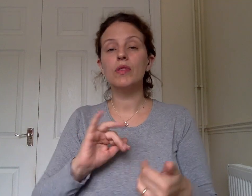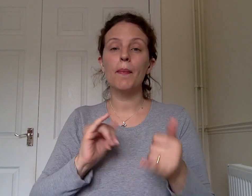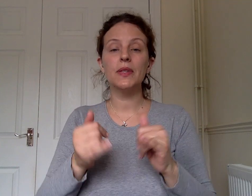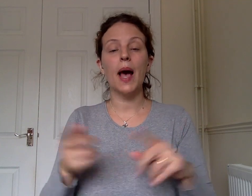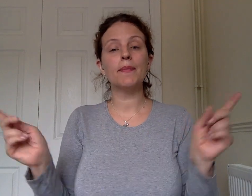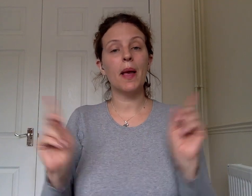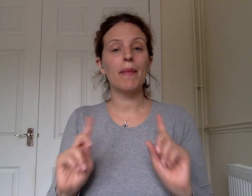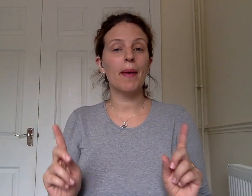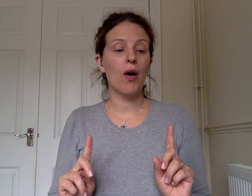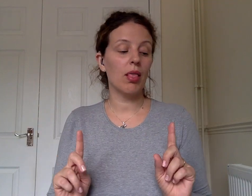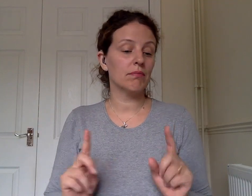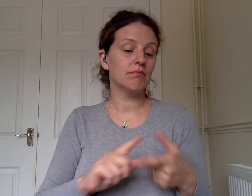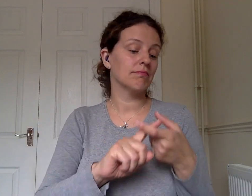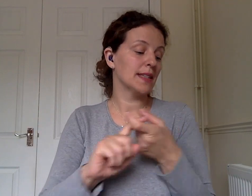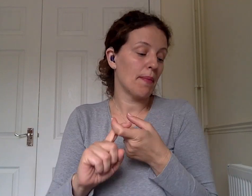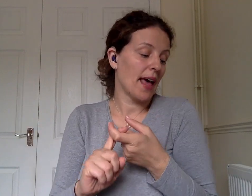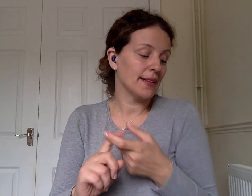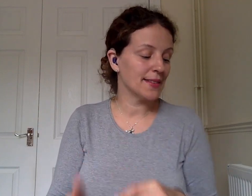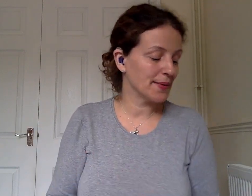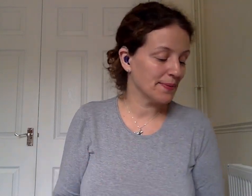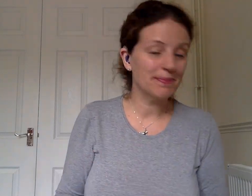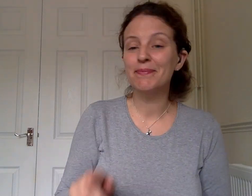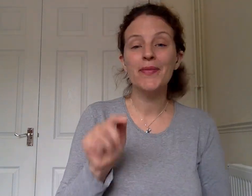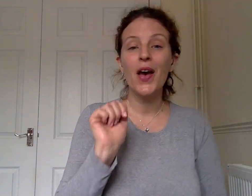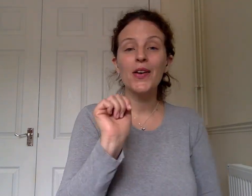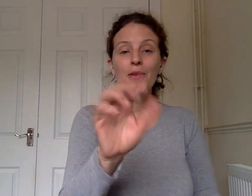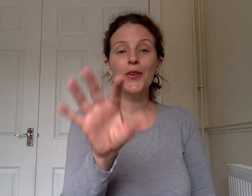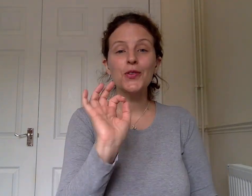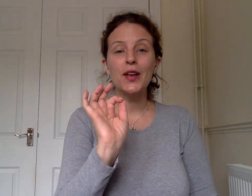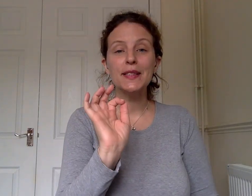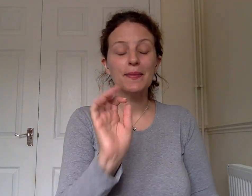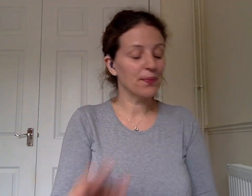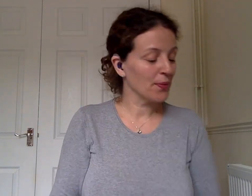Or people [using both fingers] your choice.